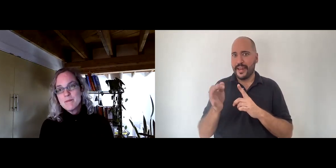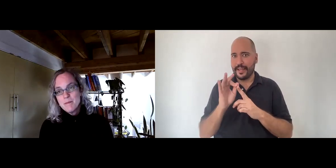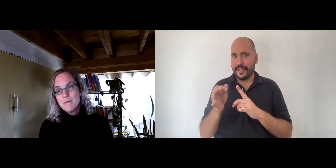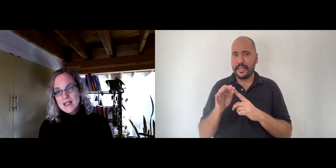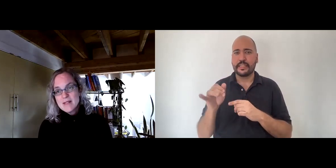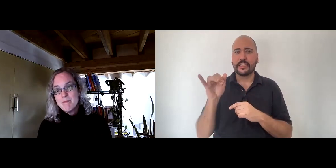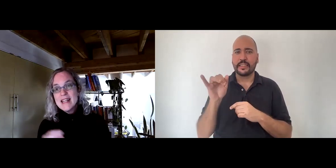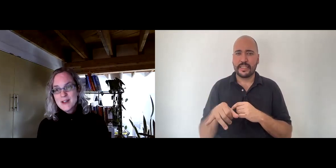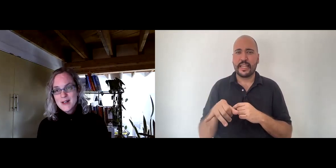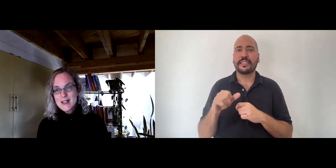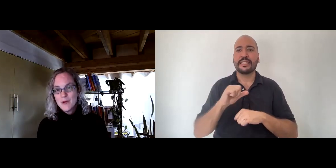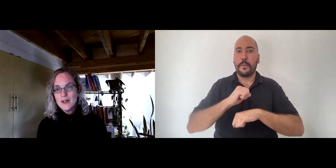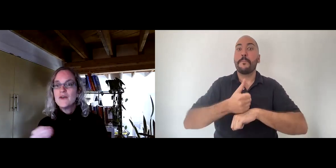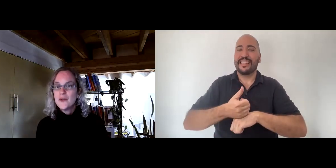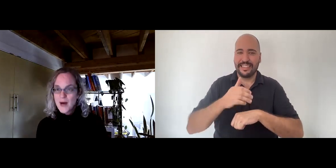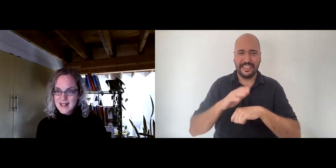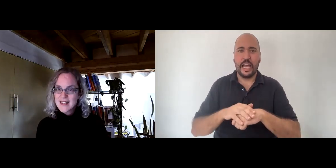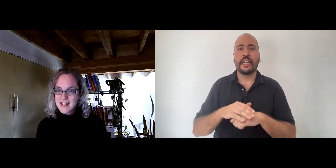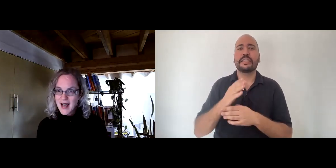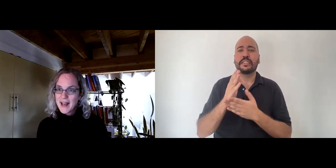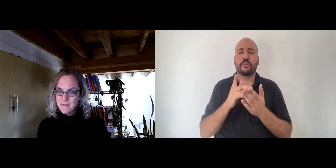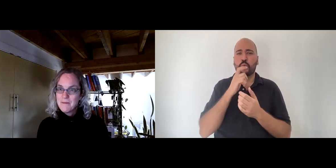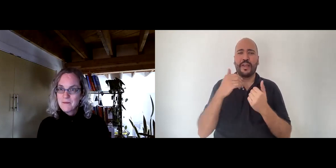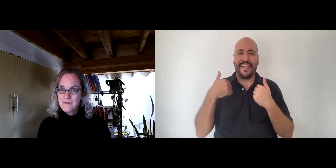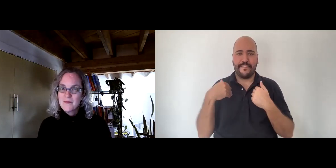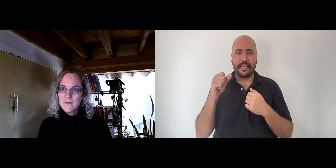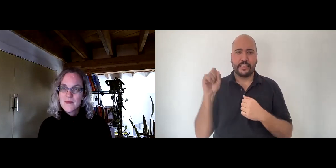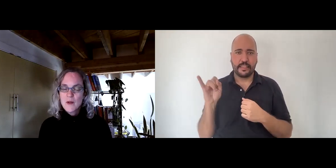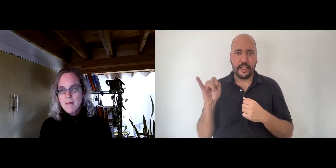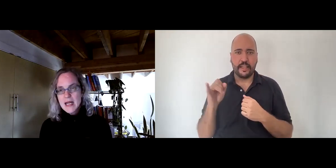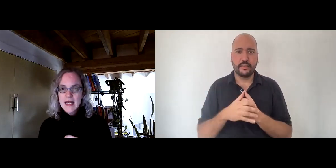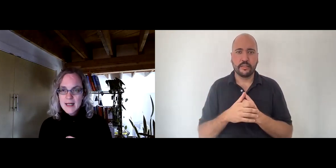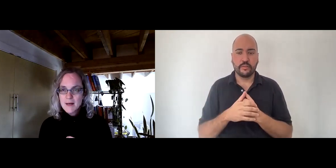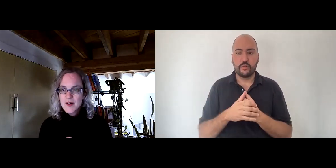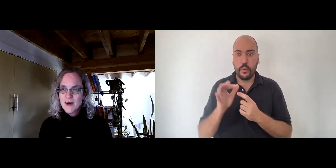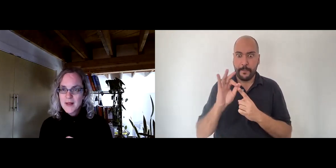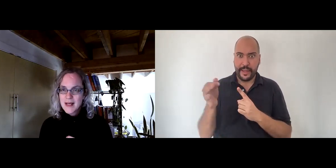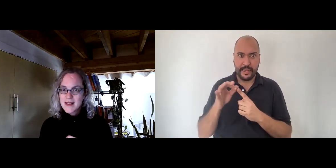That's that's based on someone who has SSI. So the Medicaid that comes along with the SSI benefit.